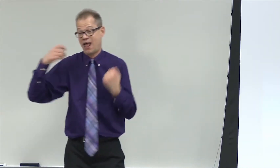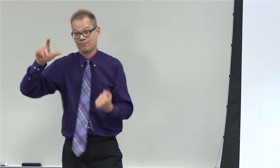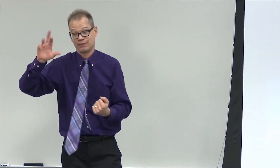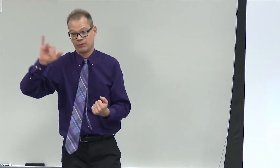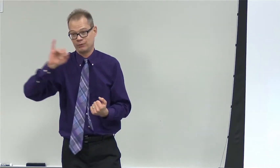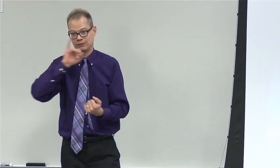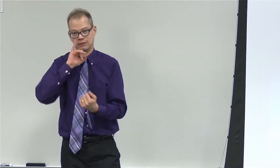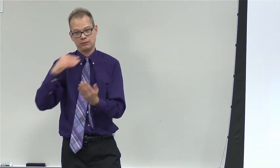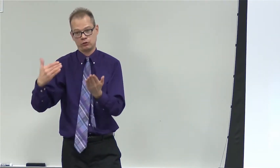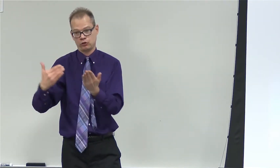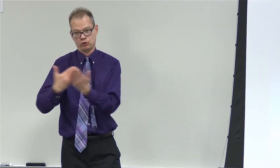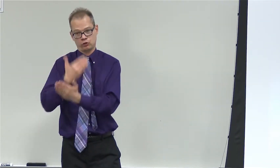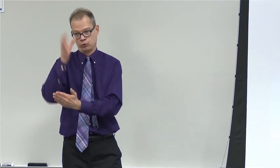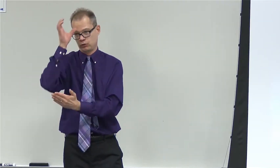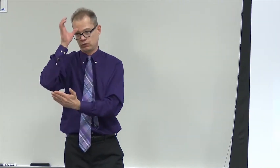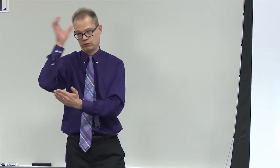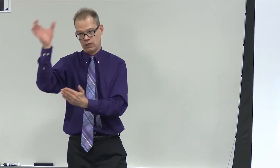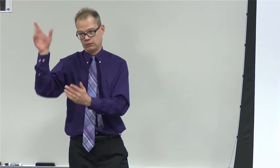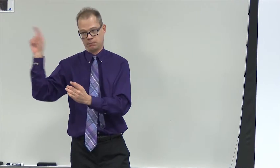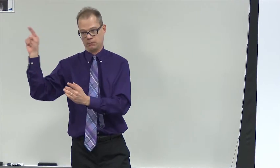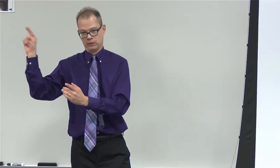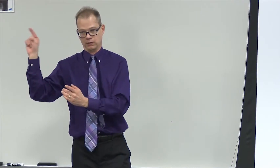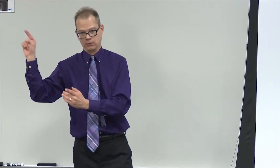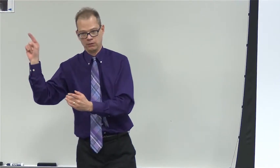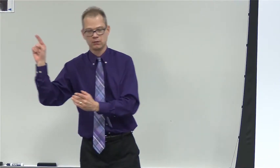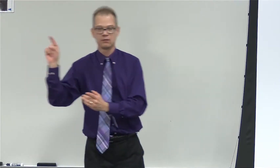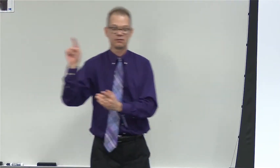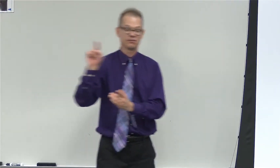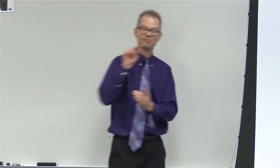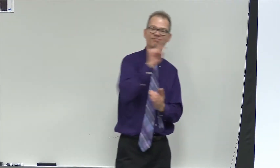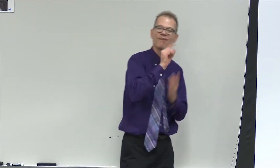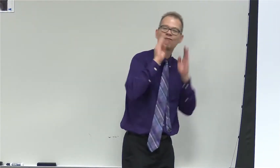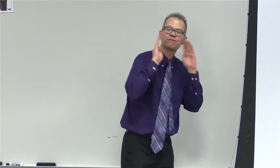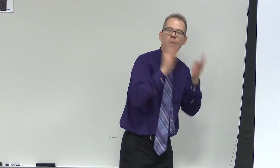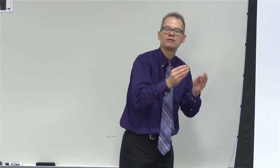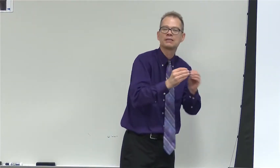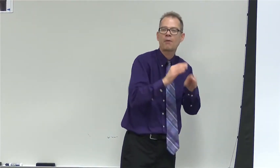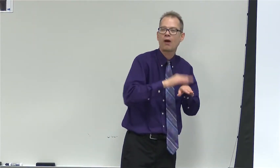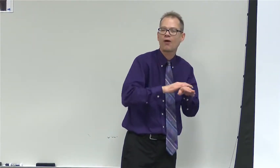It's a very, very new concept.